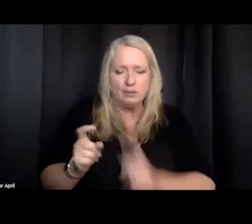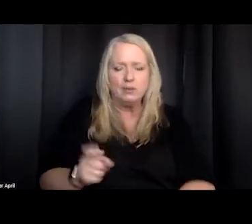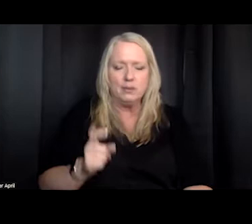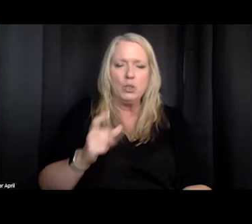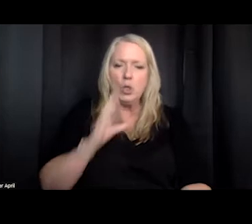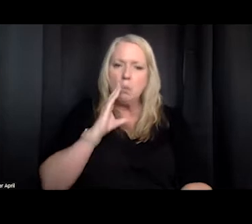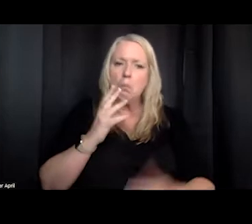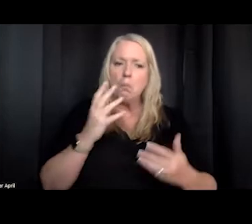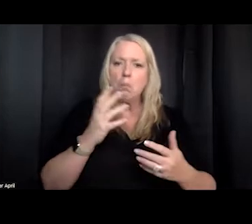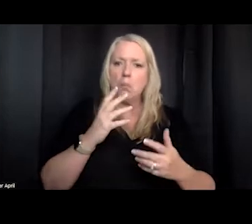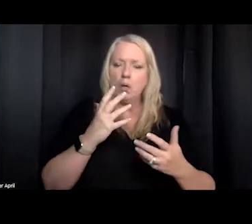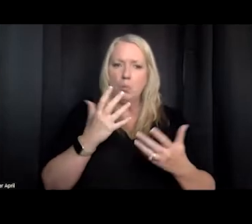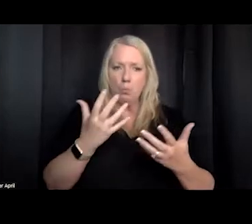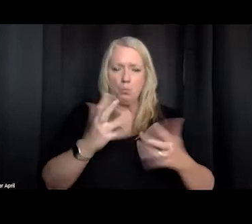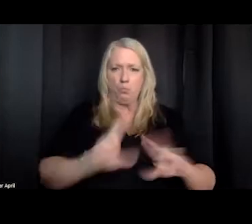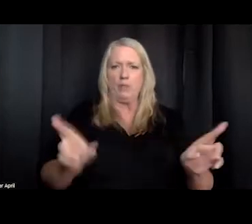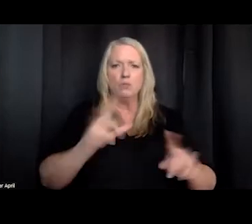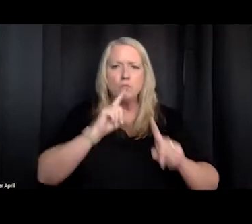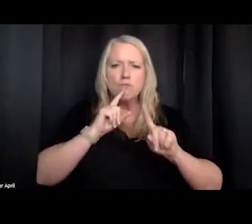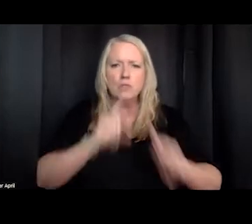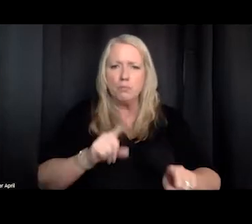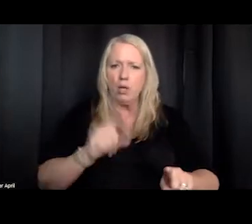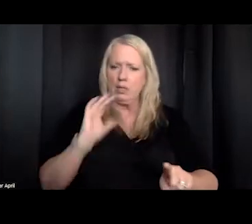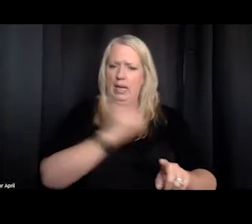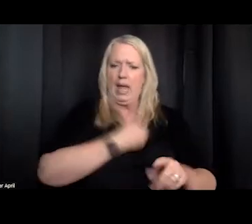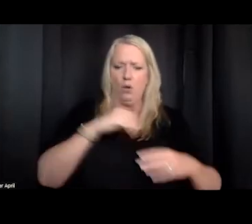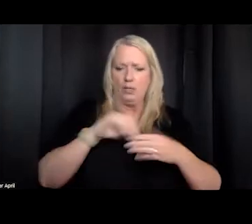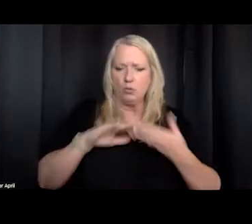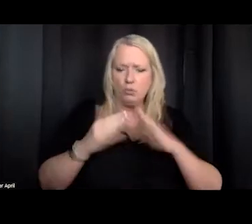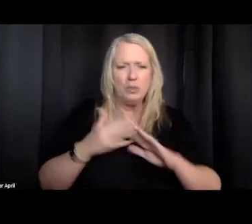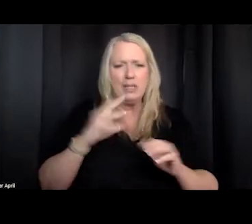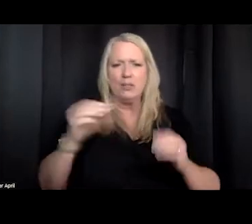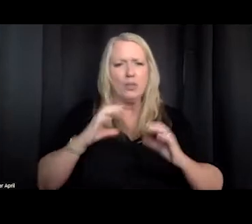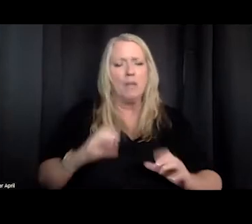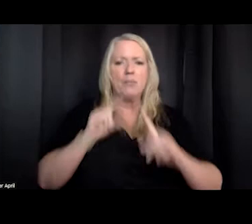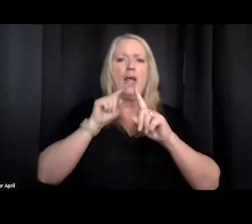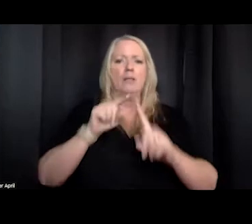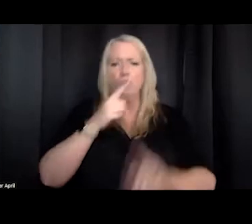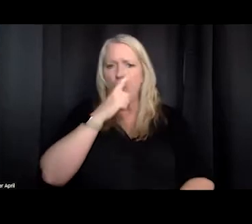RESPONSIVE WITH OUR, OUR COMMUNITY AND OUR CLIENT. BECAUSE THAT'S ALL MATILY WHO WE SERVE, RIGHT. THE